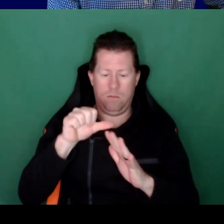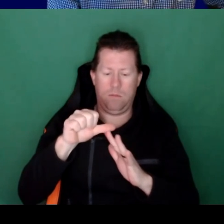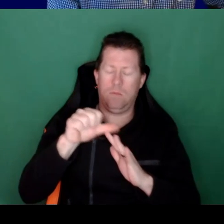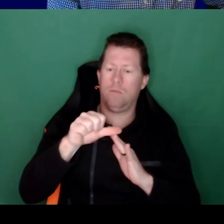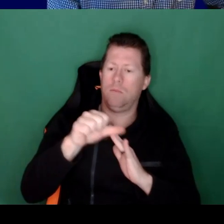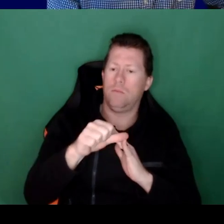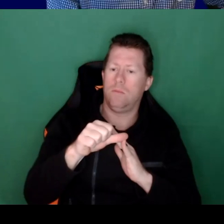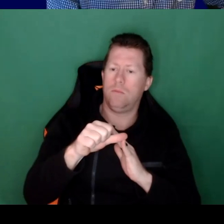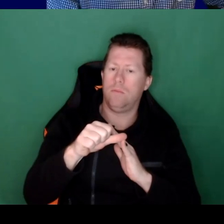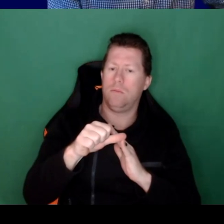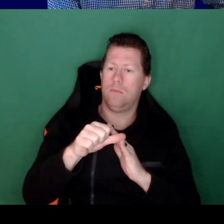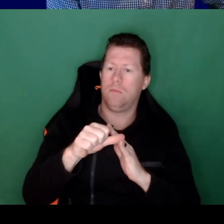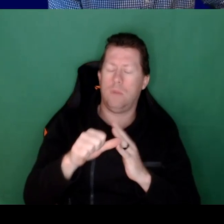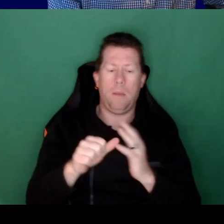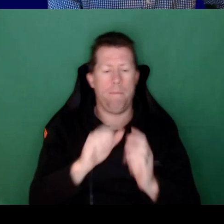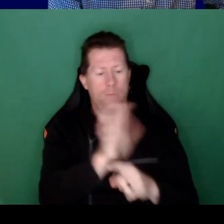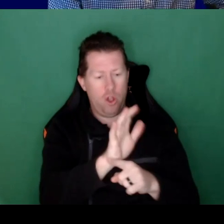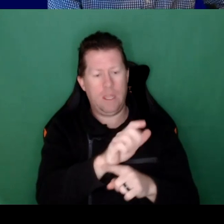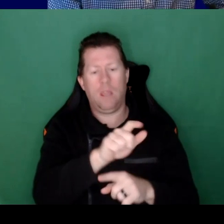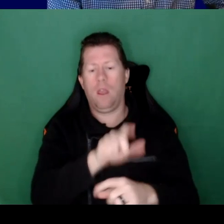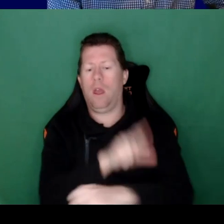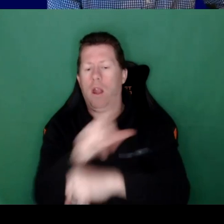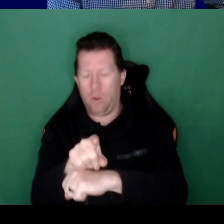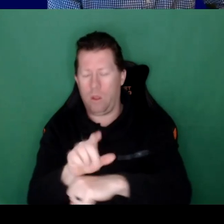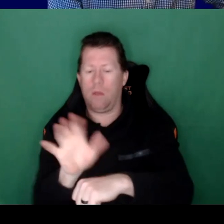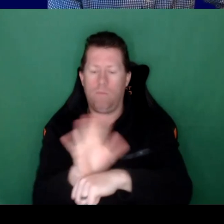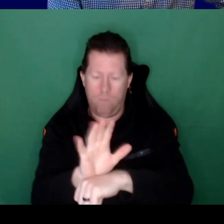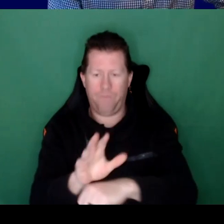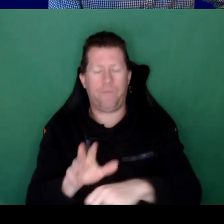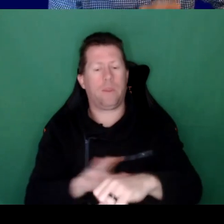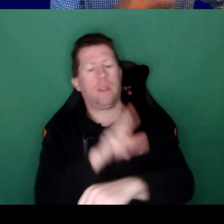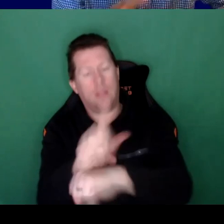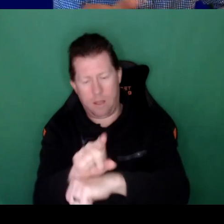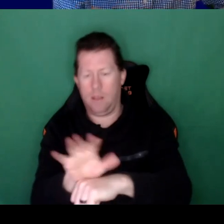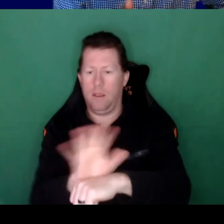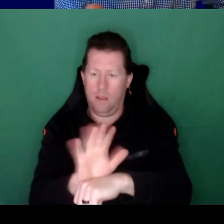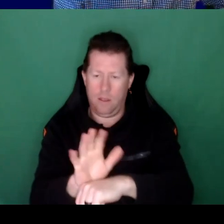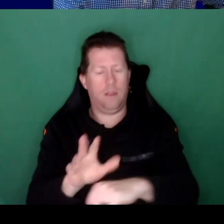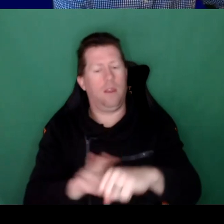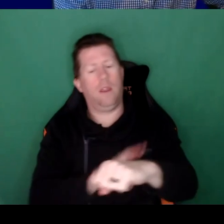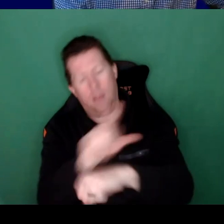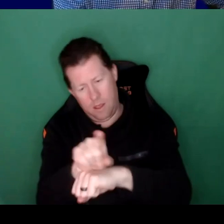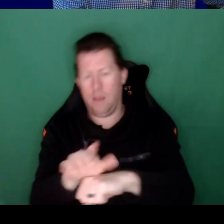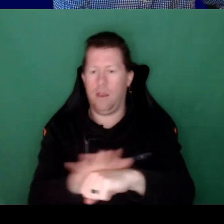And each week the episode, they'd be maybe 5, 10 minutes long.